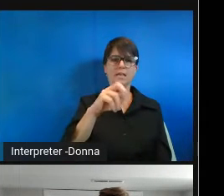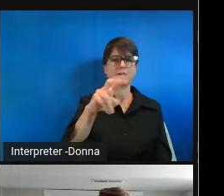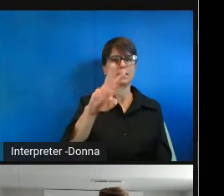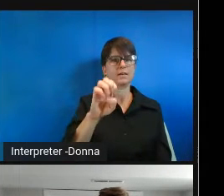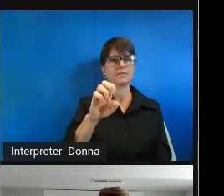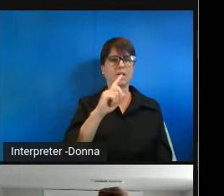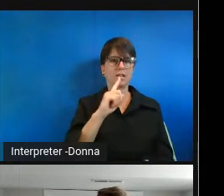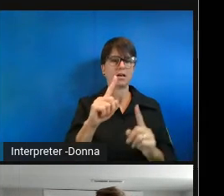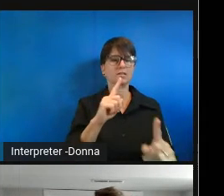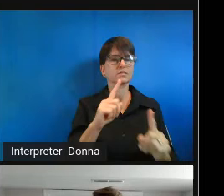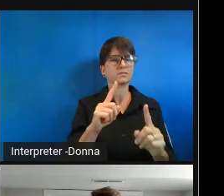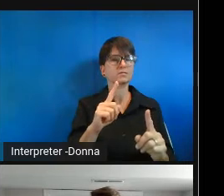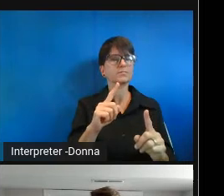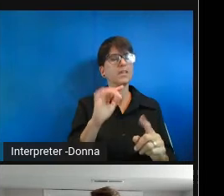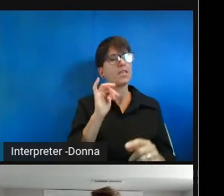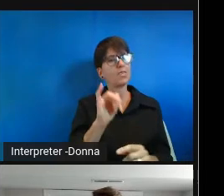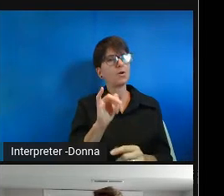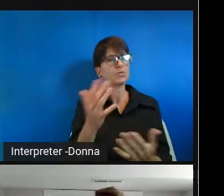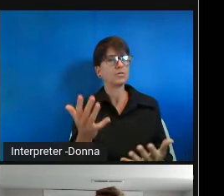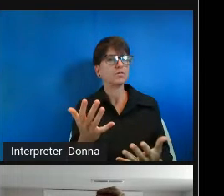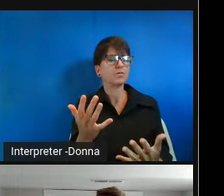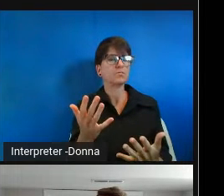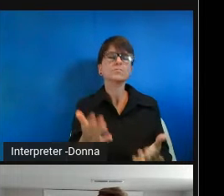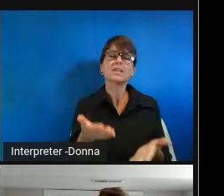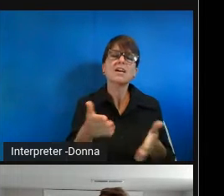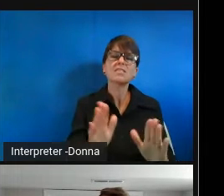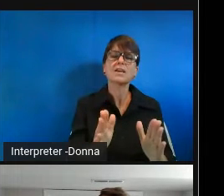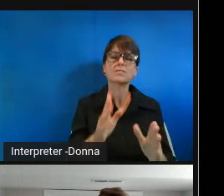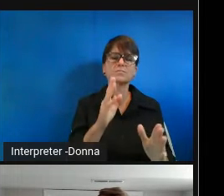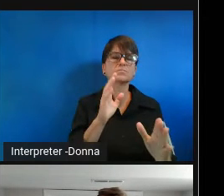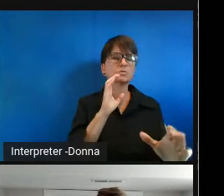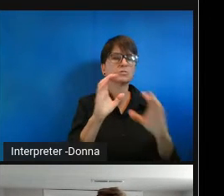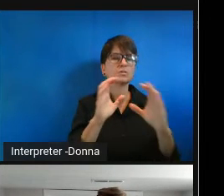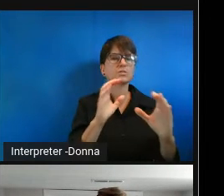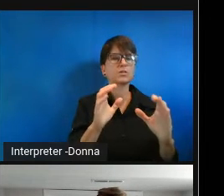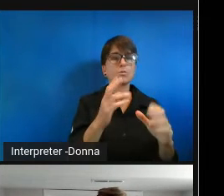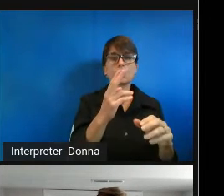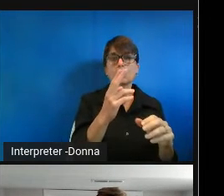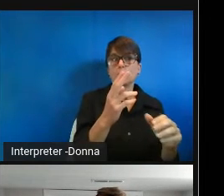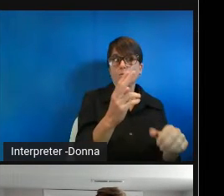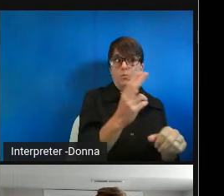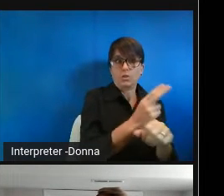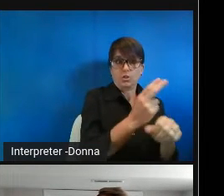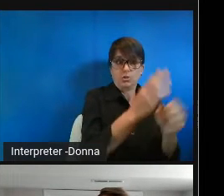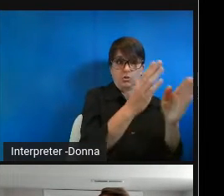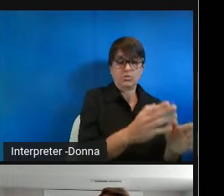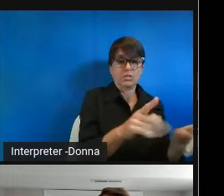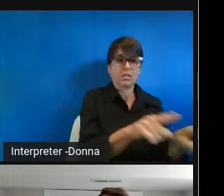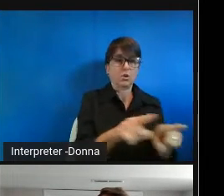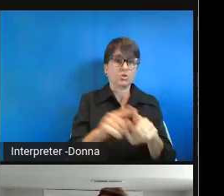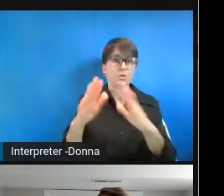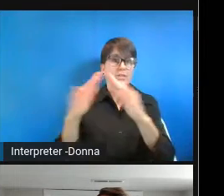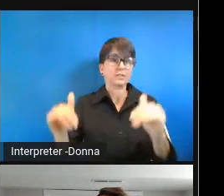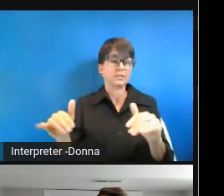These native dialogs allow for communication between the user and the system and are typically styled by the browser